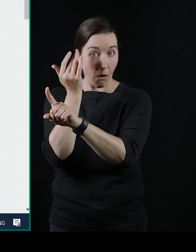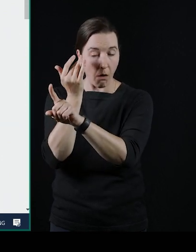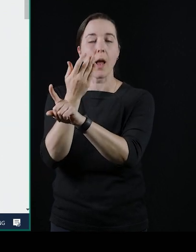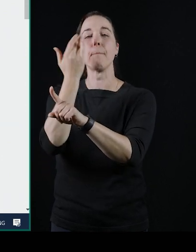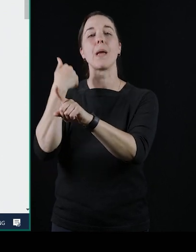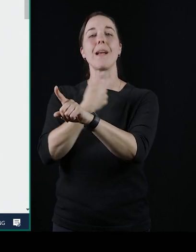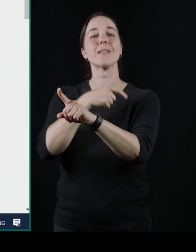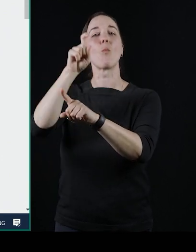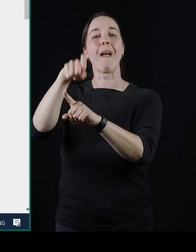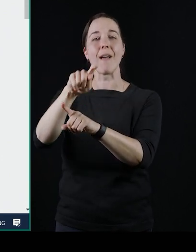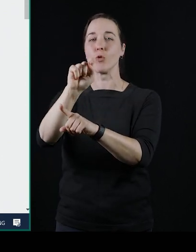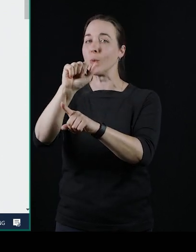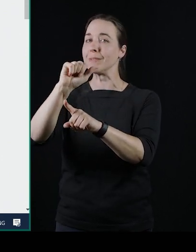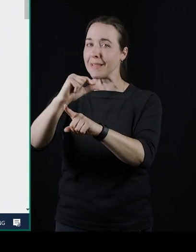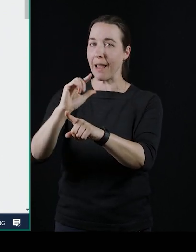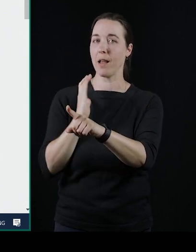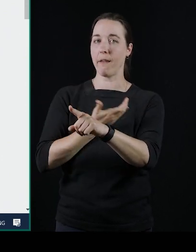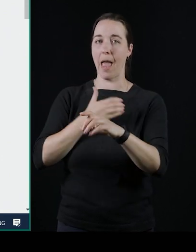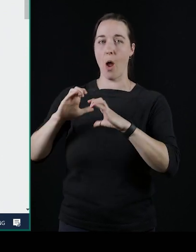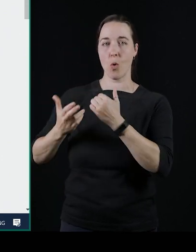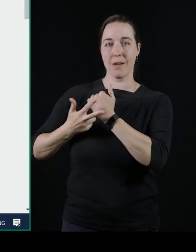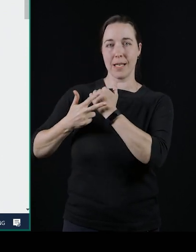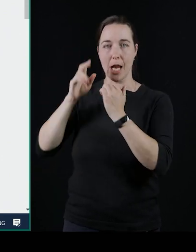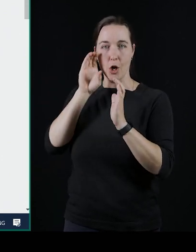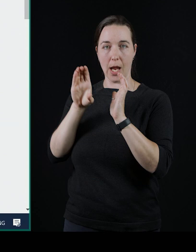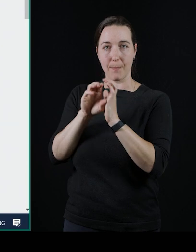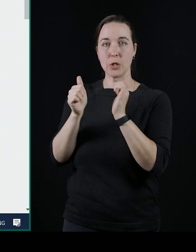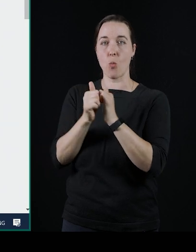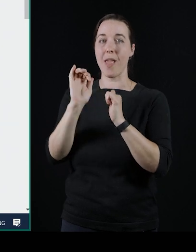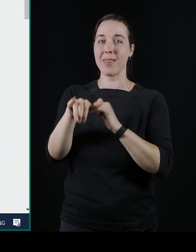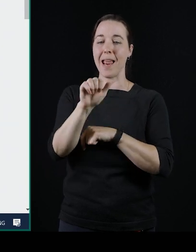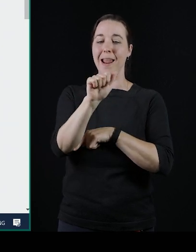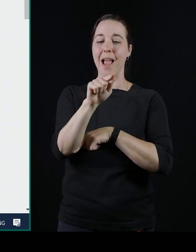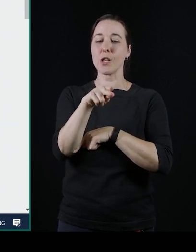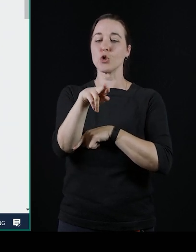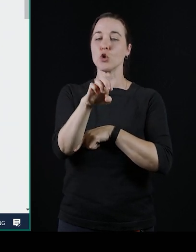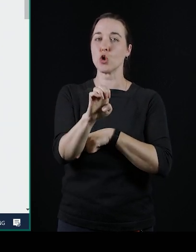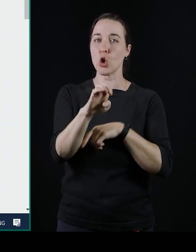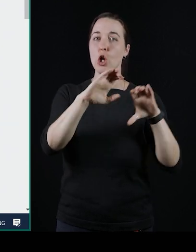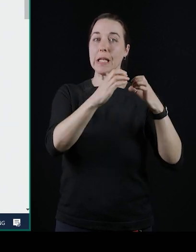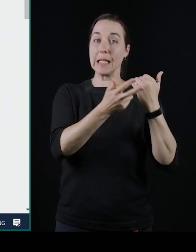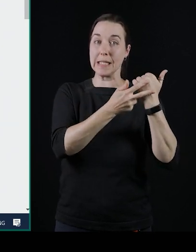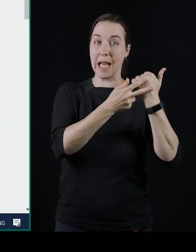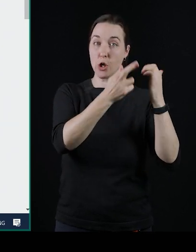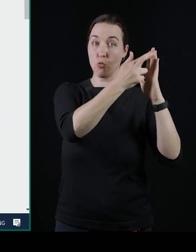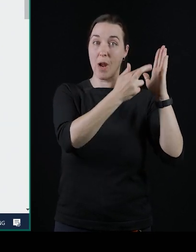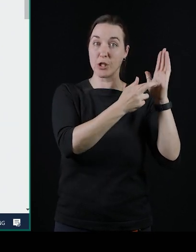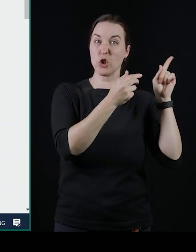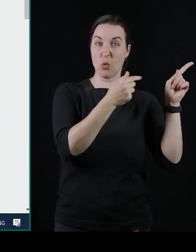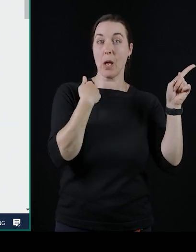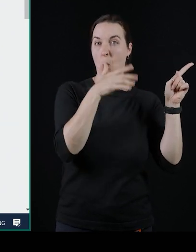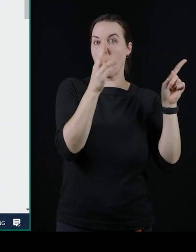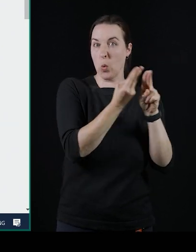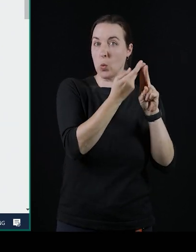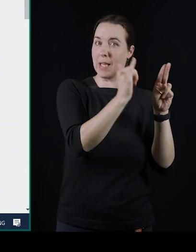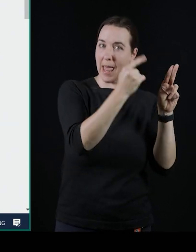Because we need to tag our container image with the Azure container, right, still it will use to publish it much later.